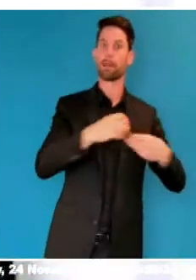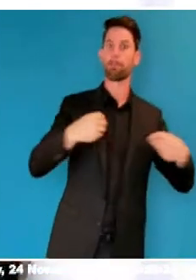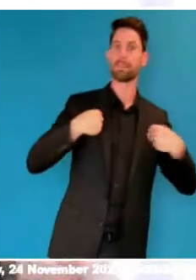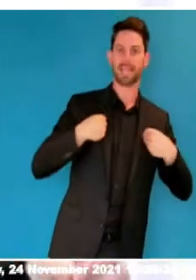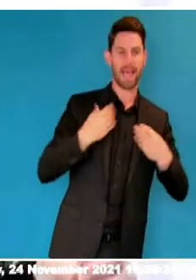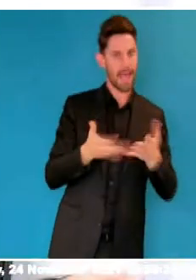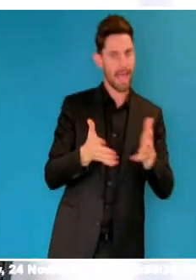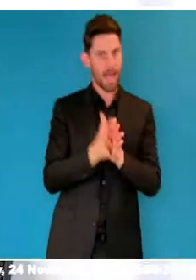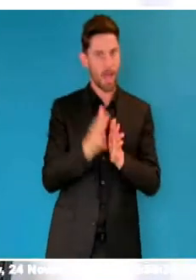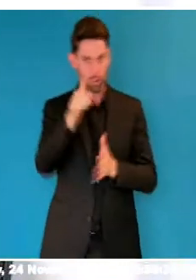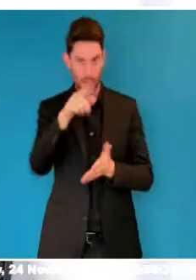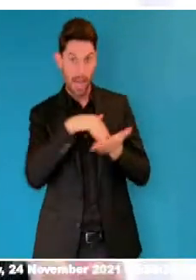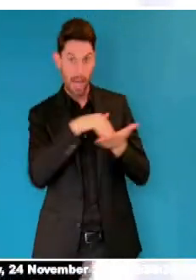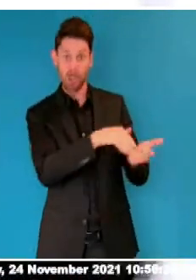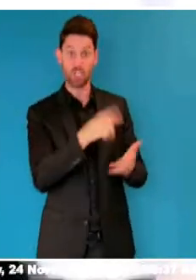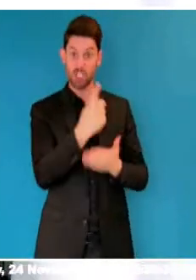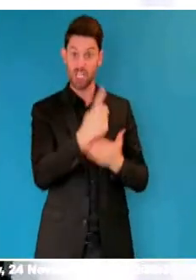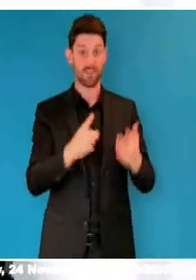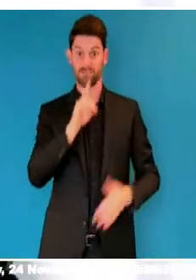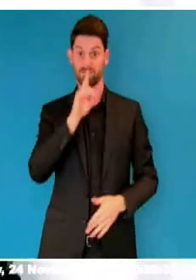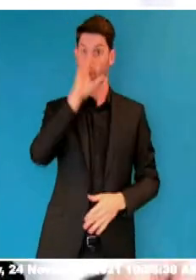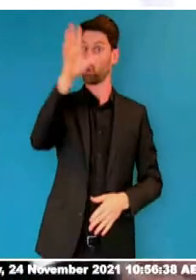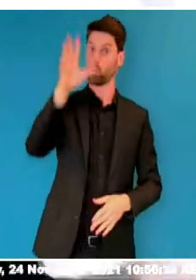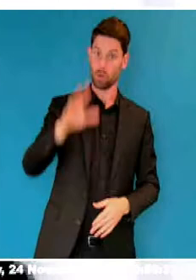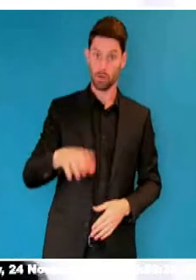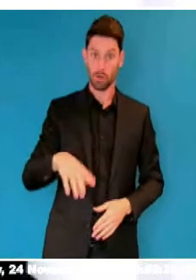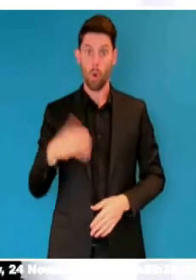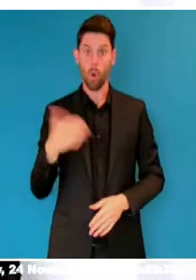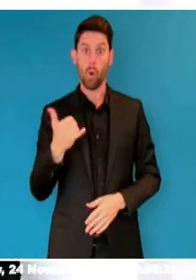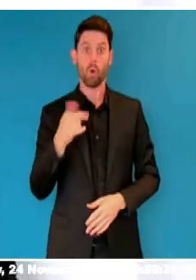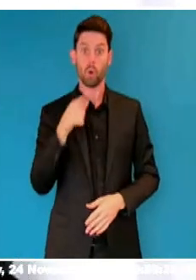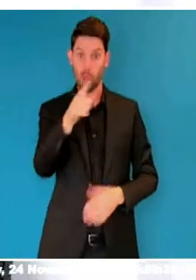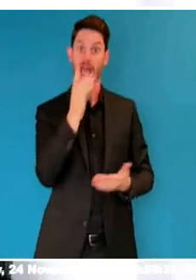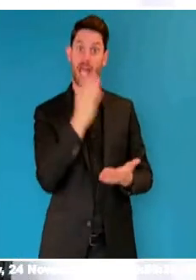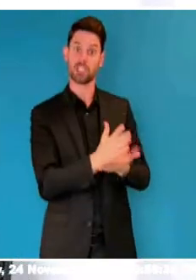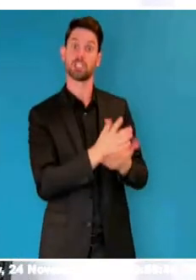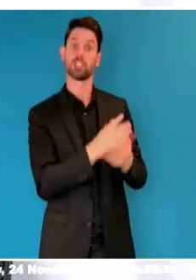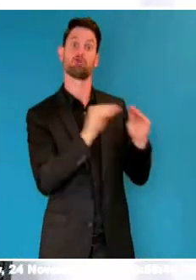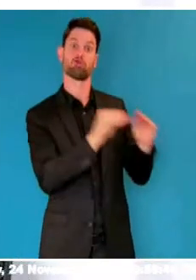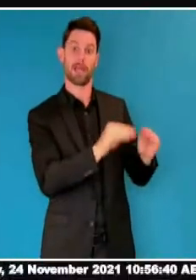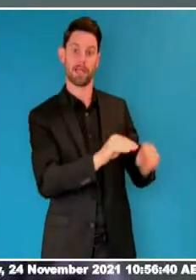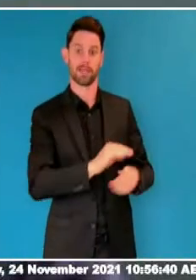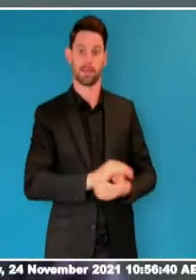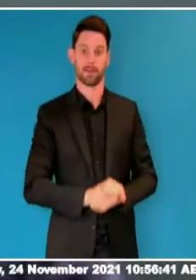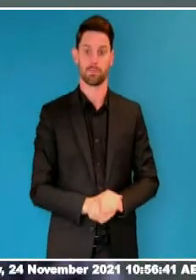Are we there by dumb luck or are you training them about what to do? Well, I think it's more than dumb luck.